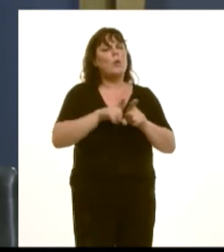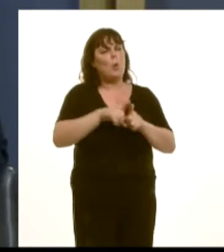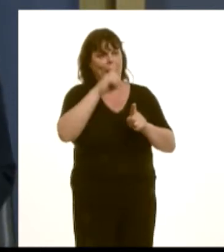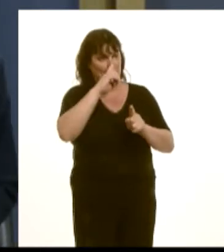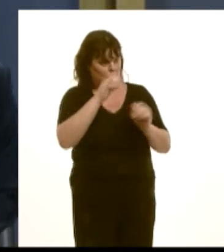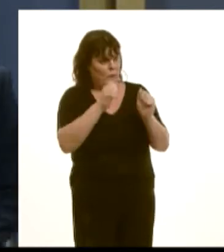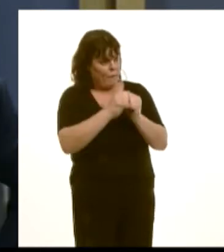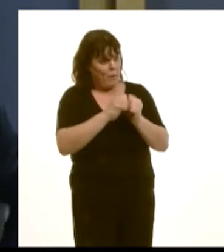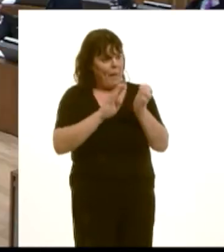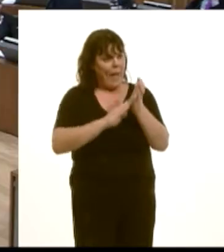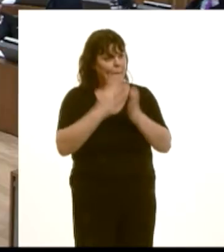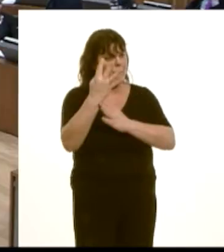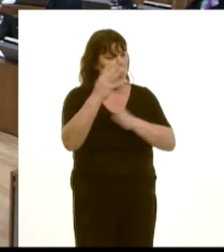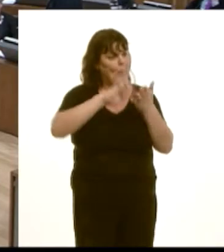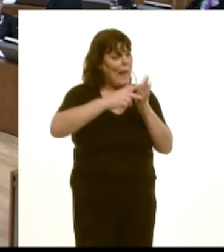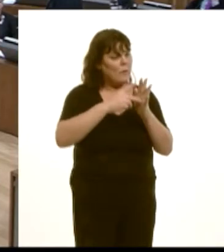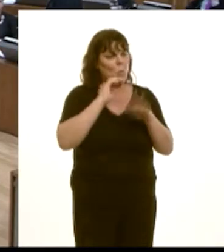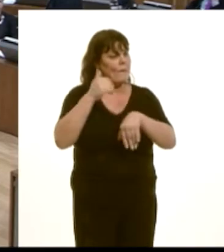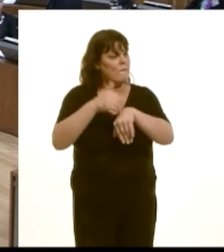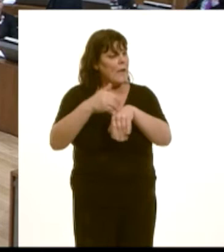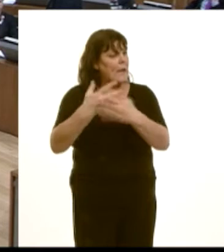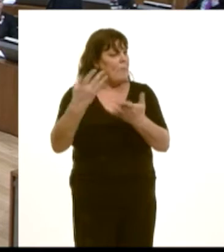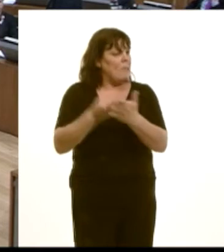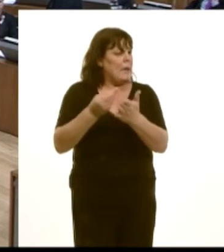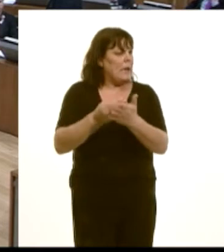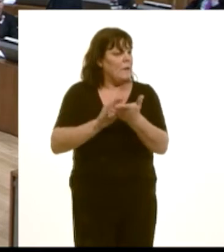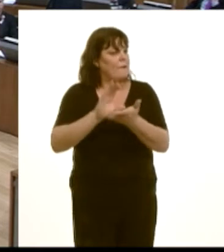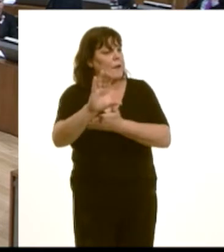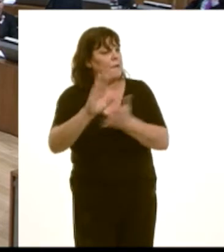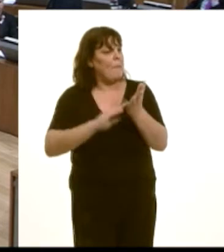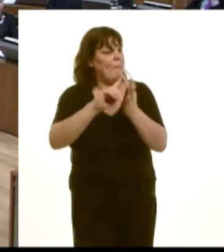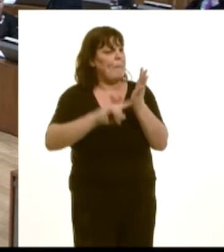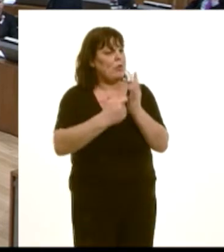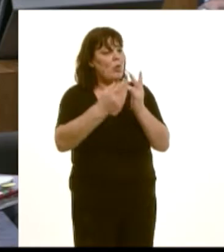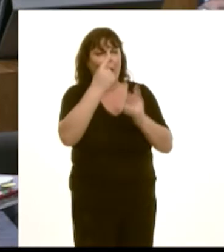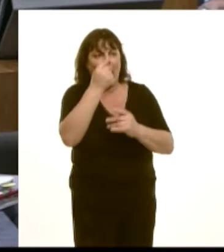Carwyn Jones: No, the two things are entirely separate. The two things can be delivered